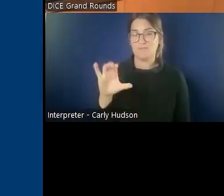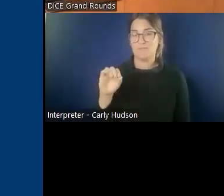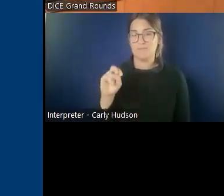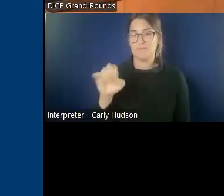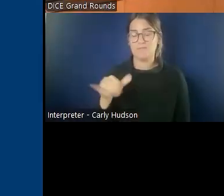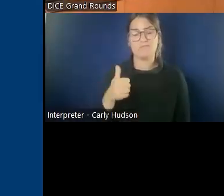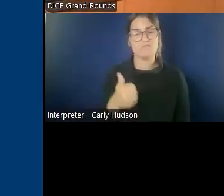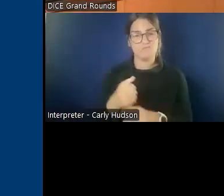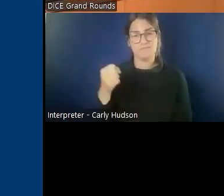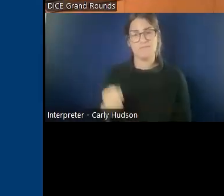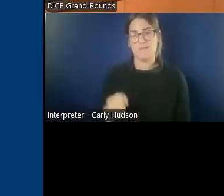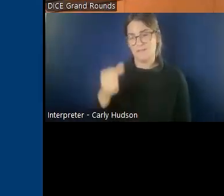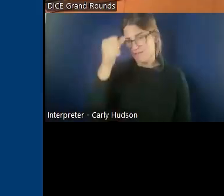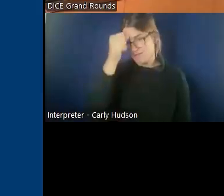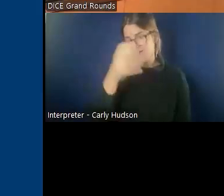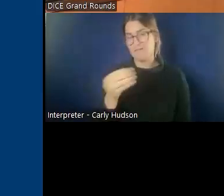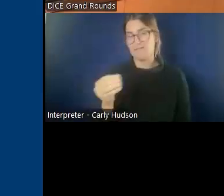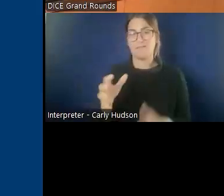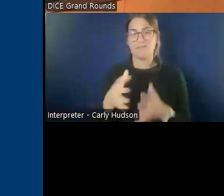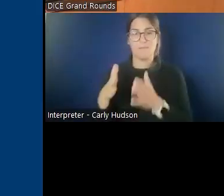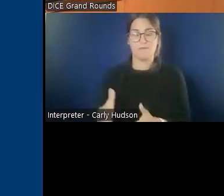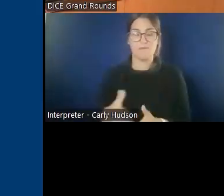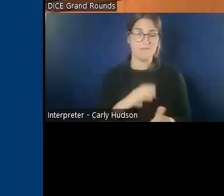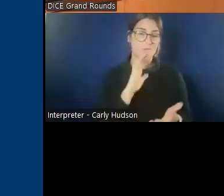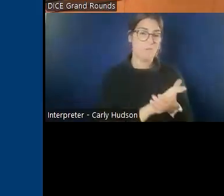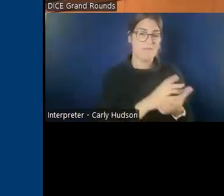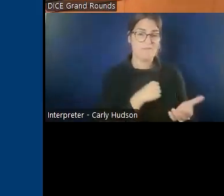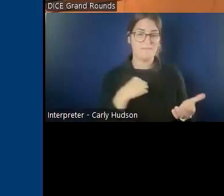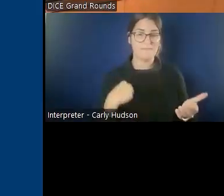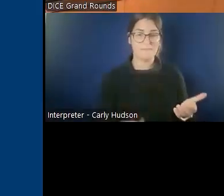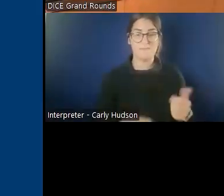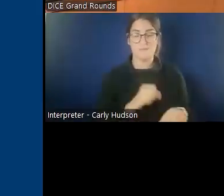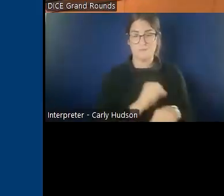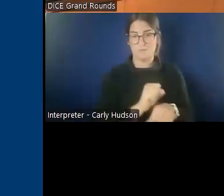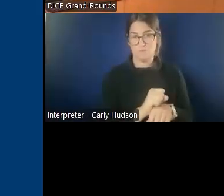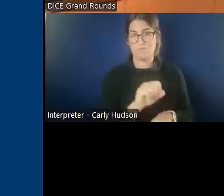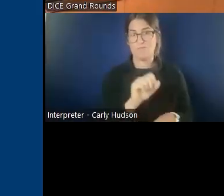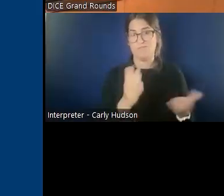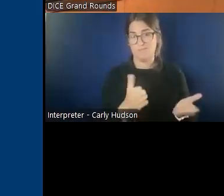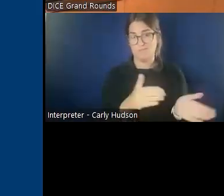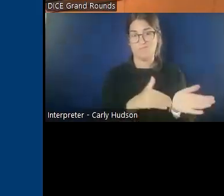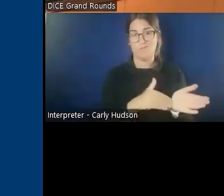American and his wife is Chinese she actually is a physician here at the uvar um and so we started